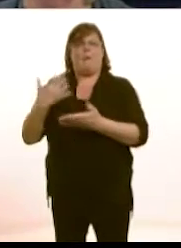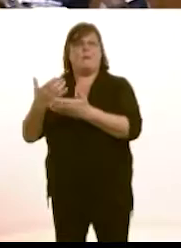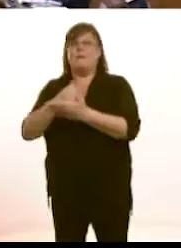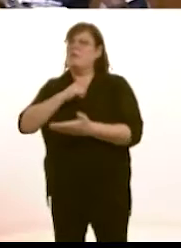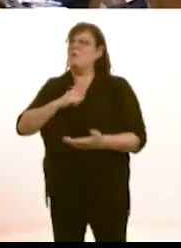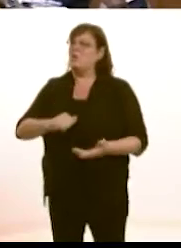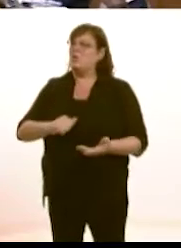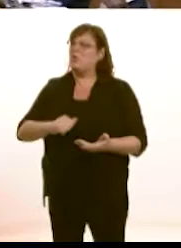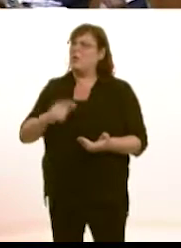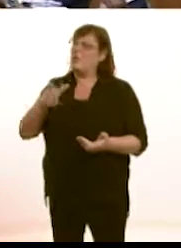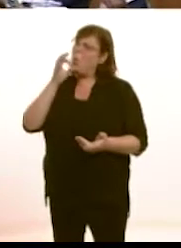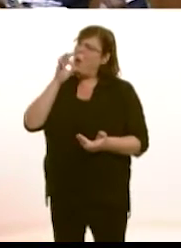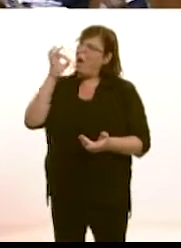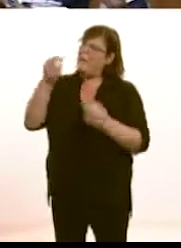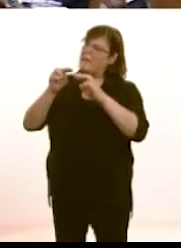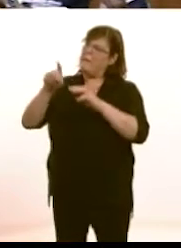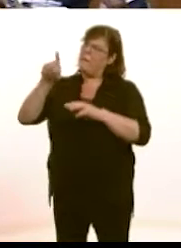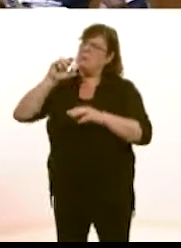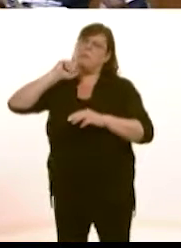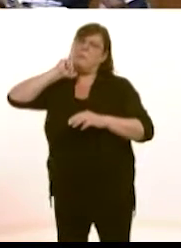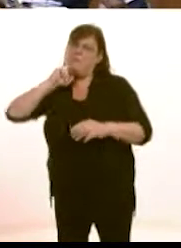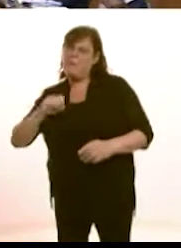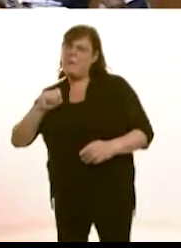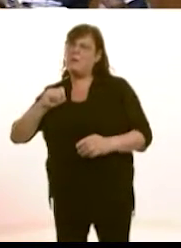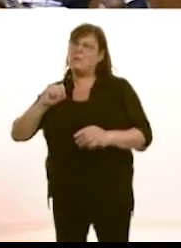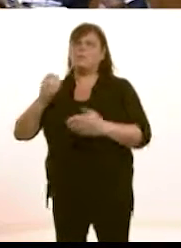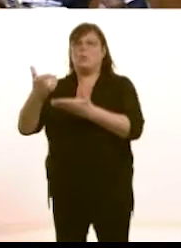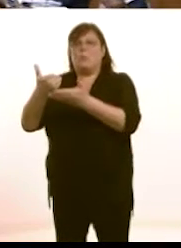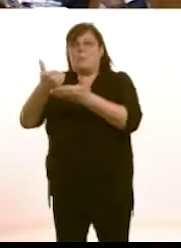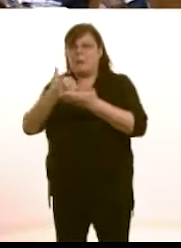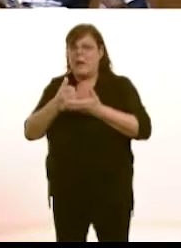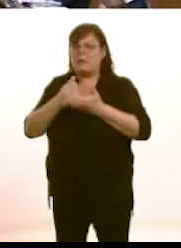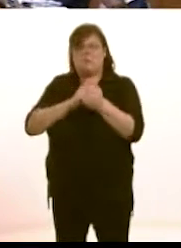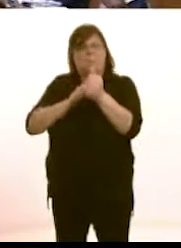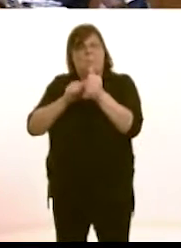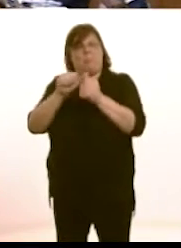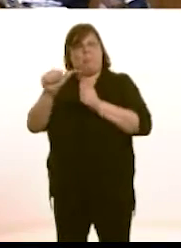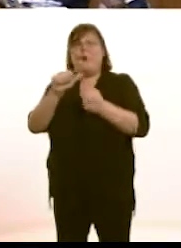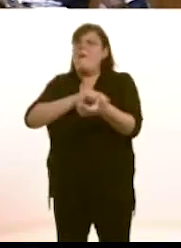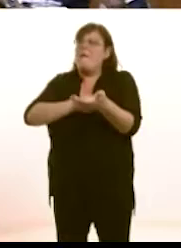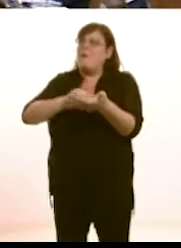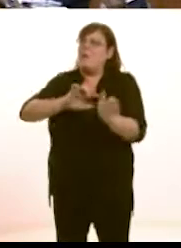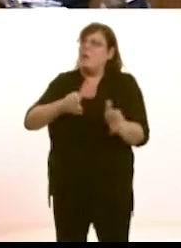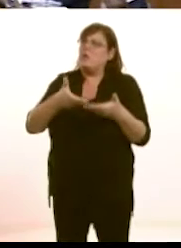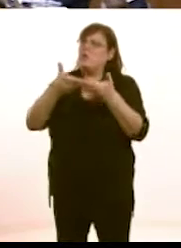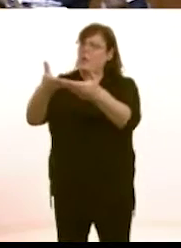Will you therefore commit today, First Minister, to protecting the world-class vascular service at Ysbyty Gwynedd?